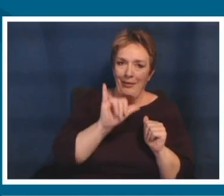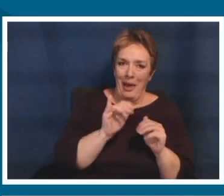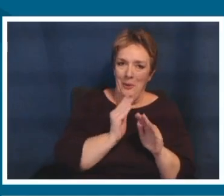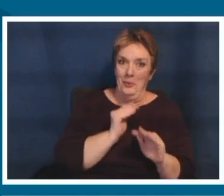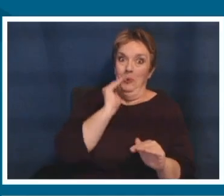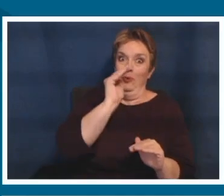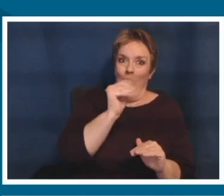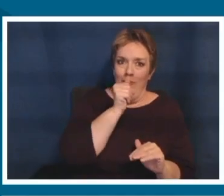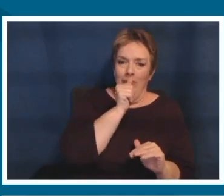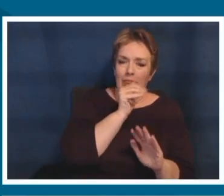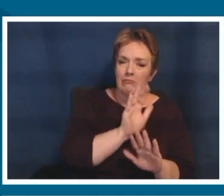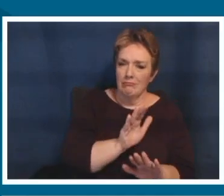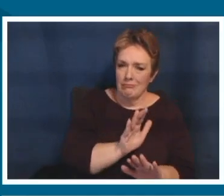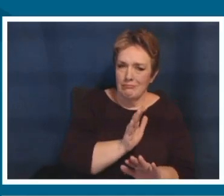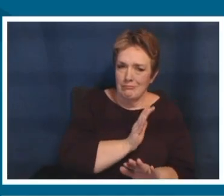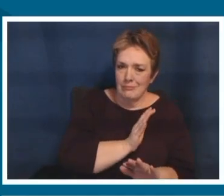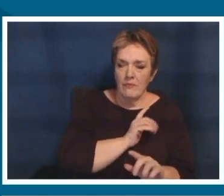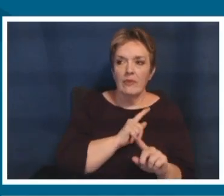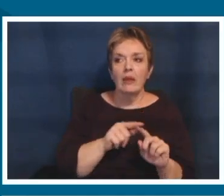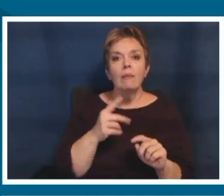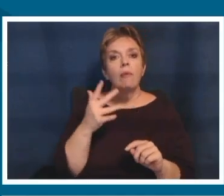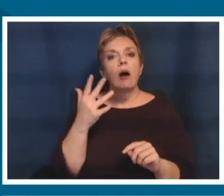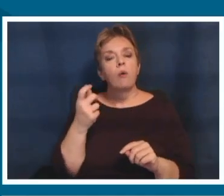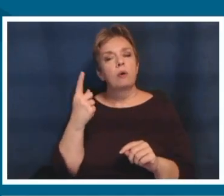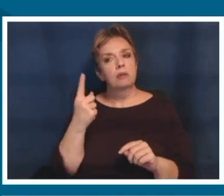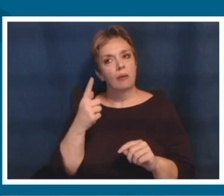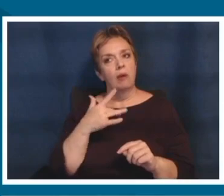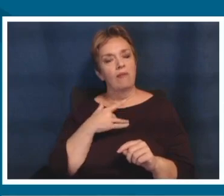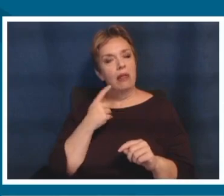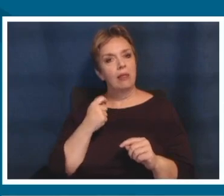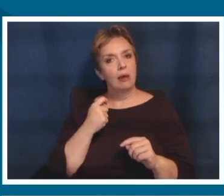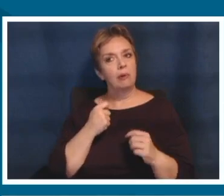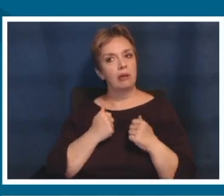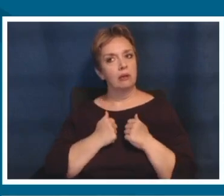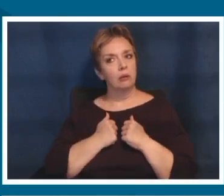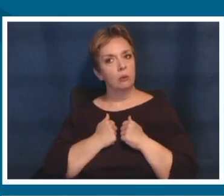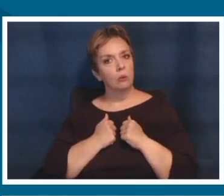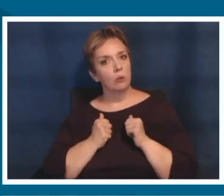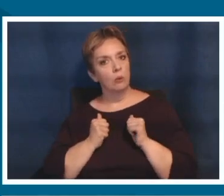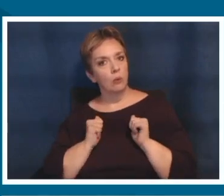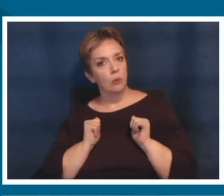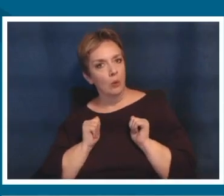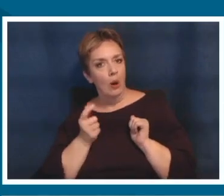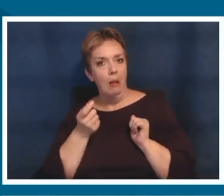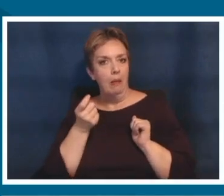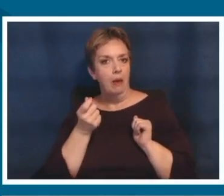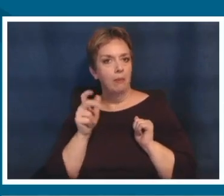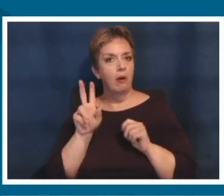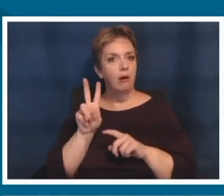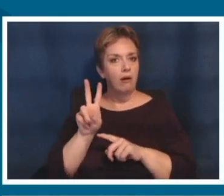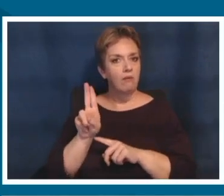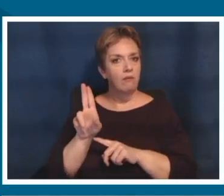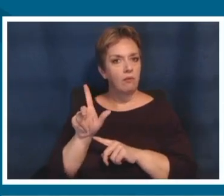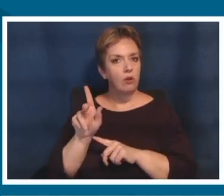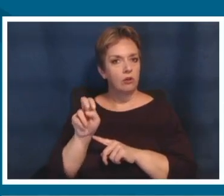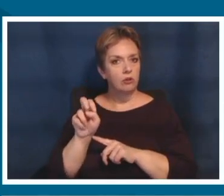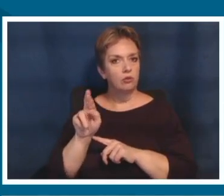emotion is key when it comes to museum stories and museum labels um you